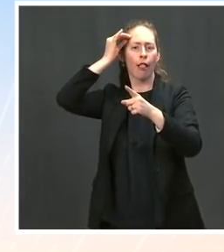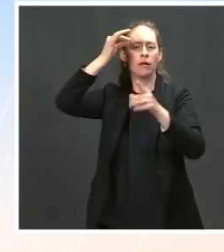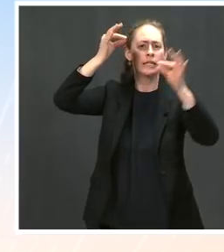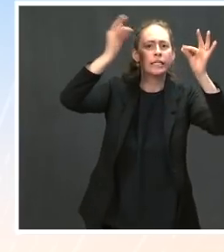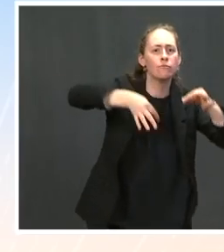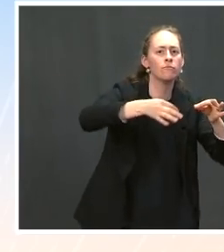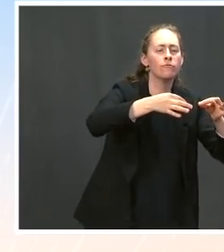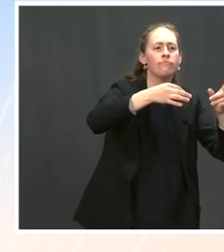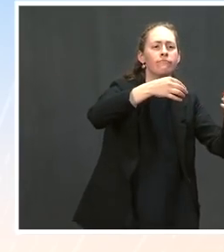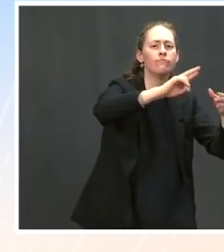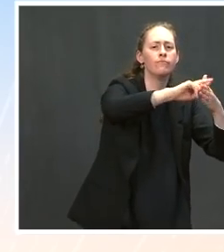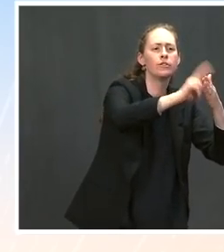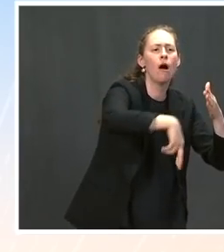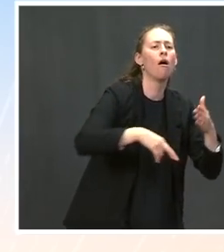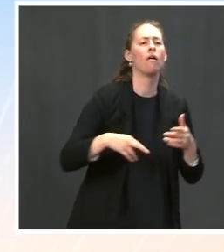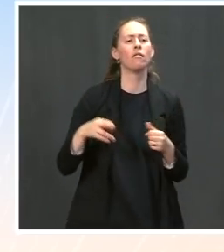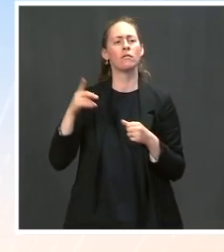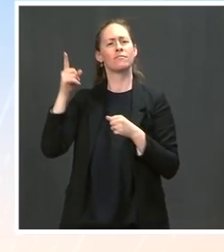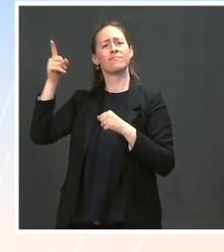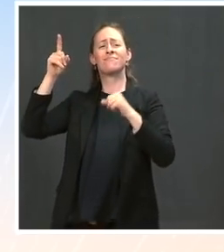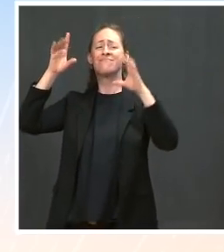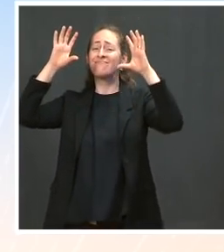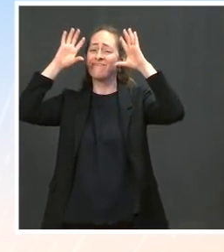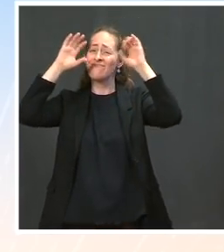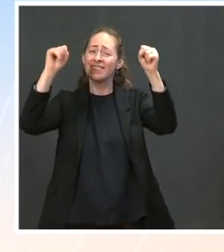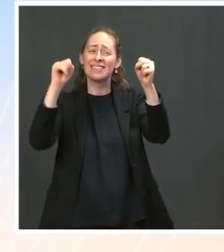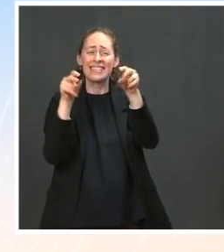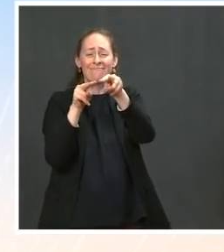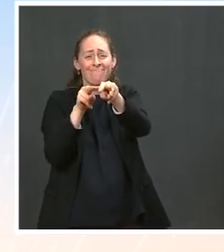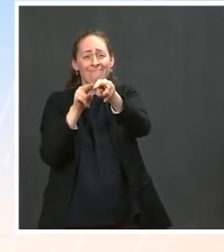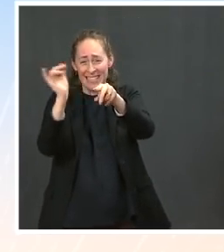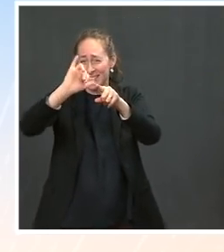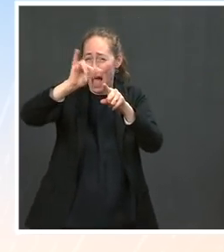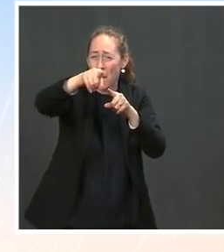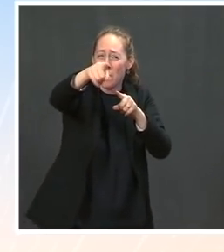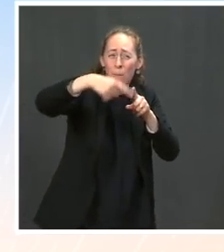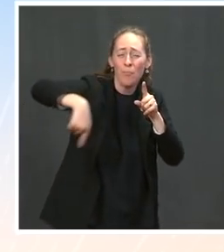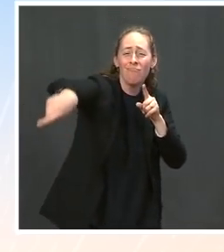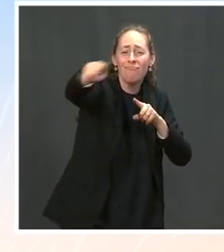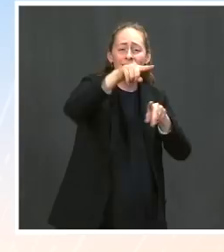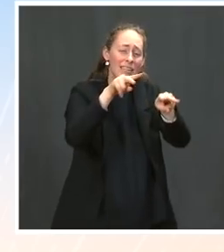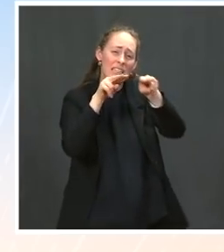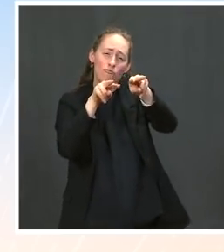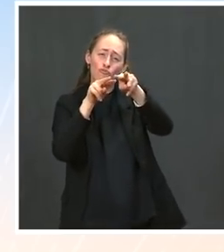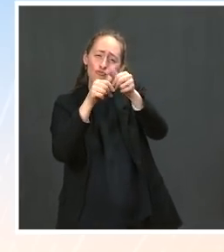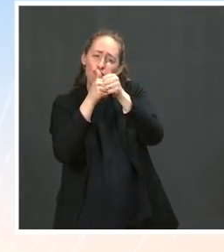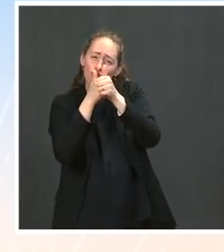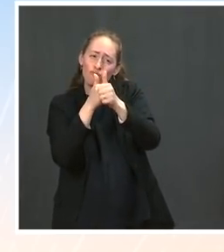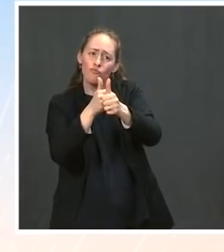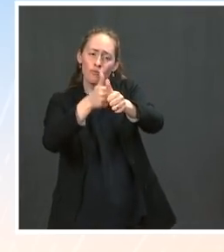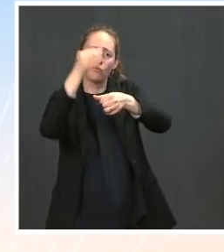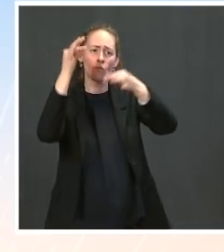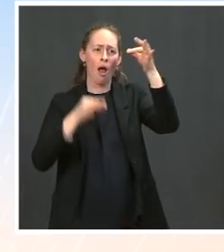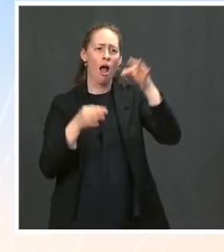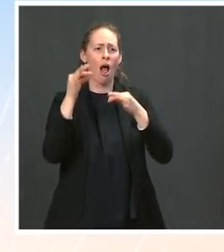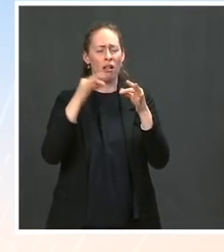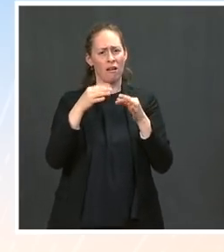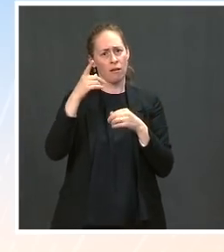has been following this trial quite closely, as many Americans have been. He has been -- was obviously impacted by his conversation